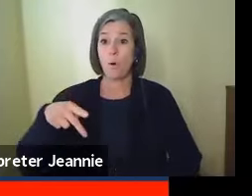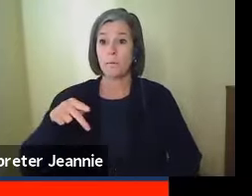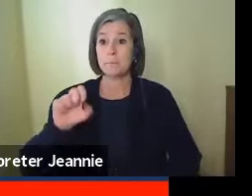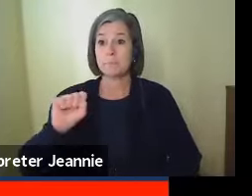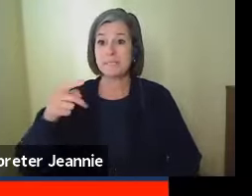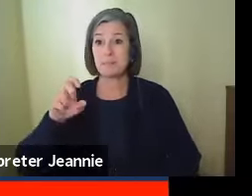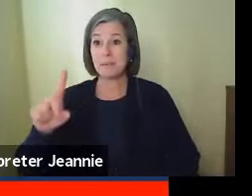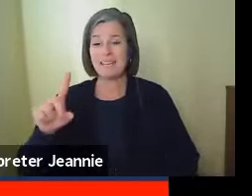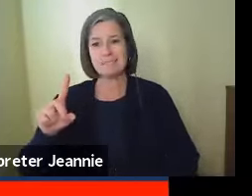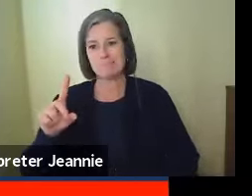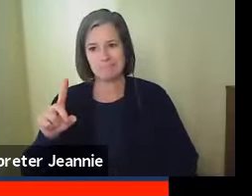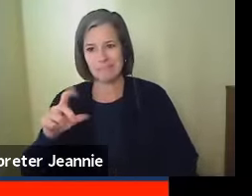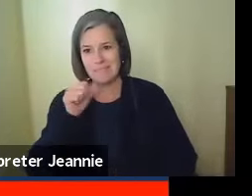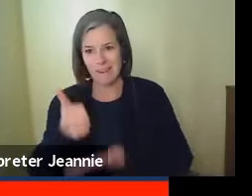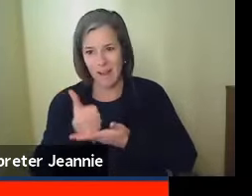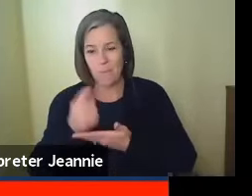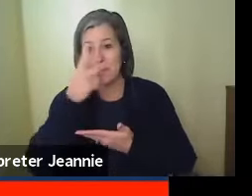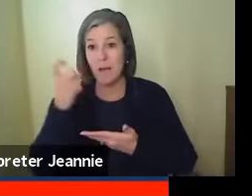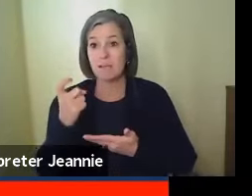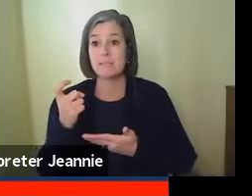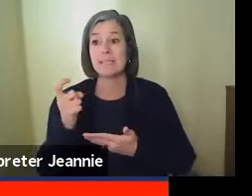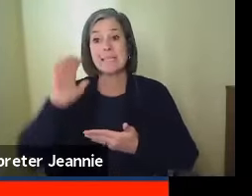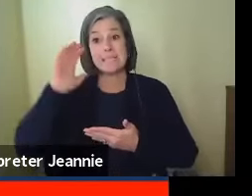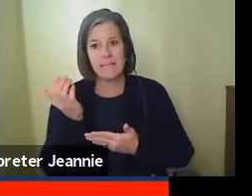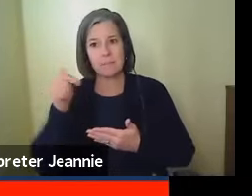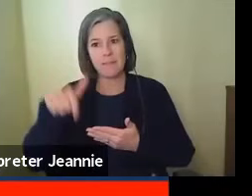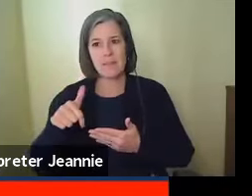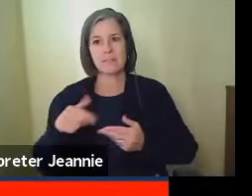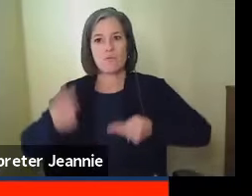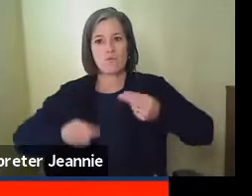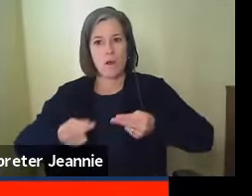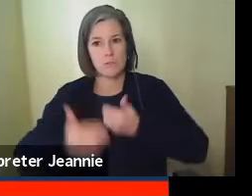it implies that this has been a rushed process. So I want to be very clear